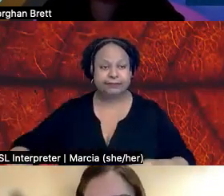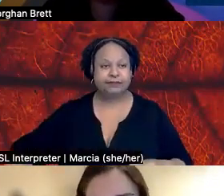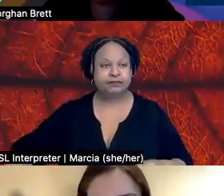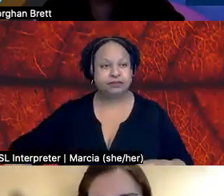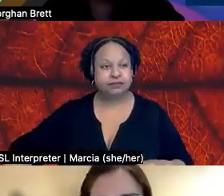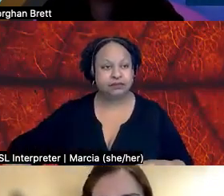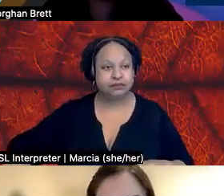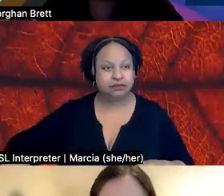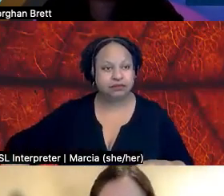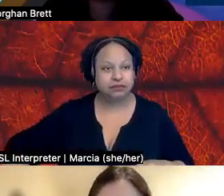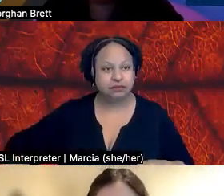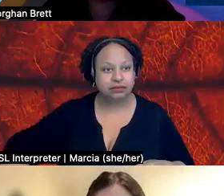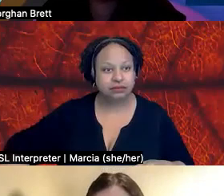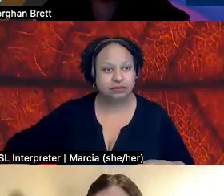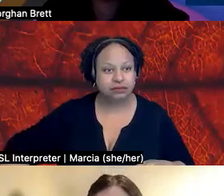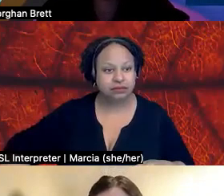Can I have the next slide please.